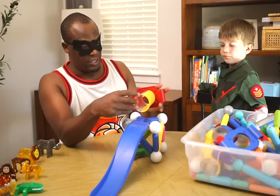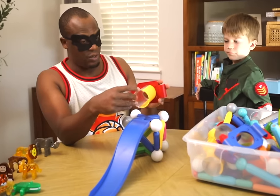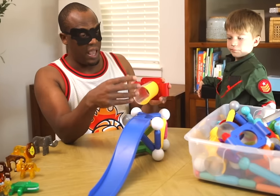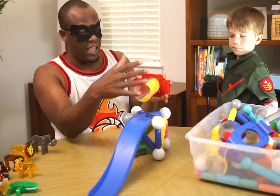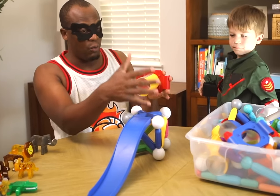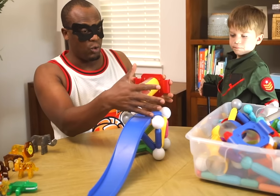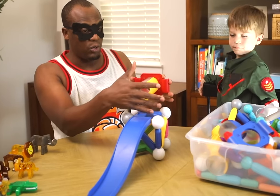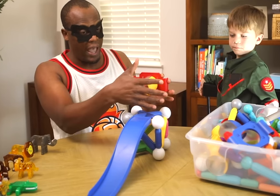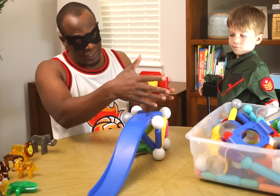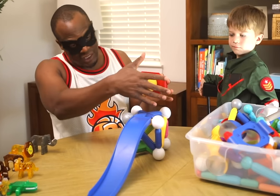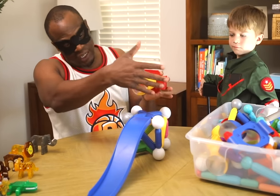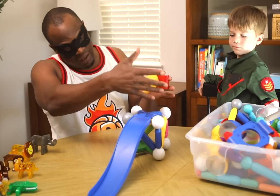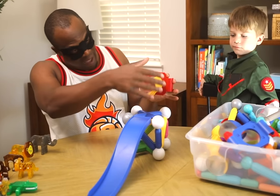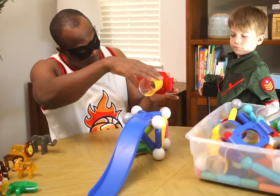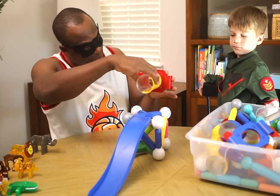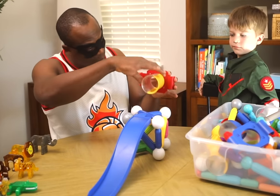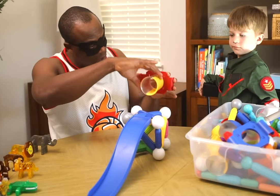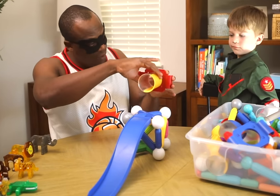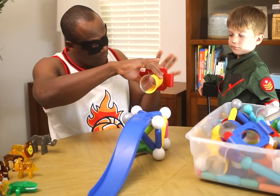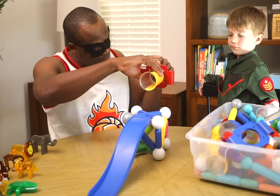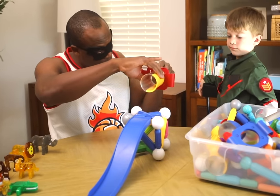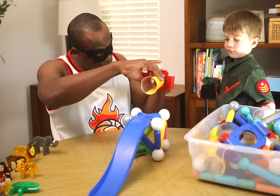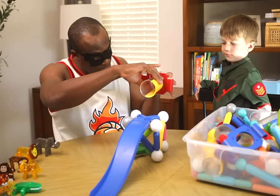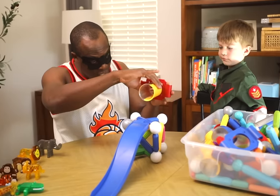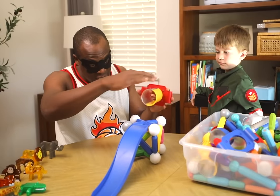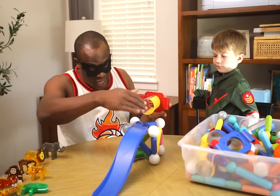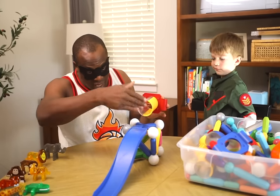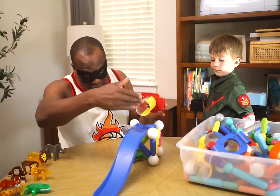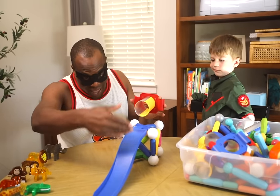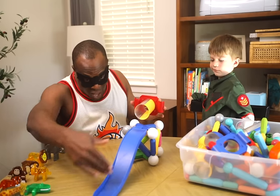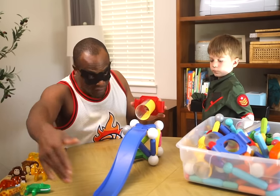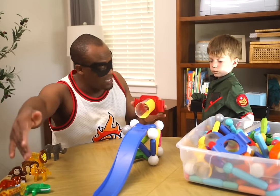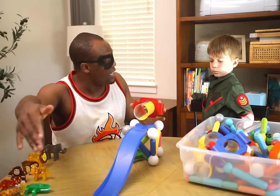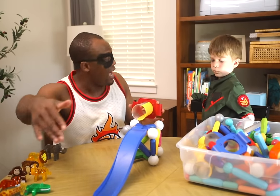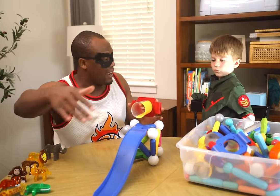So that it will actually have the ball go through this and down the slide.